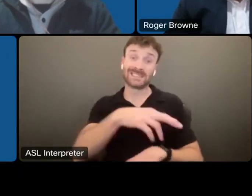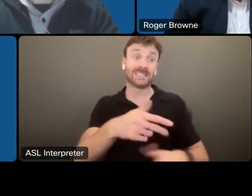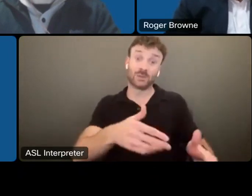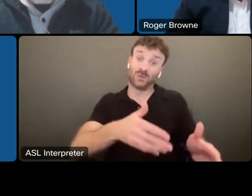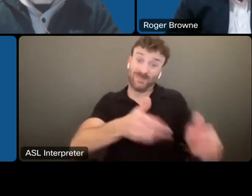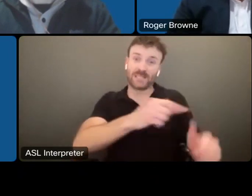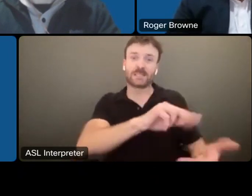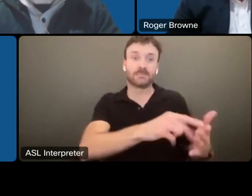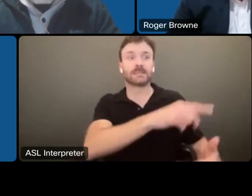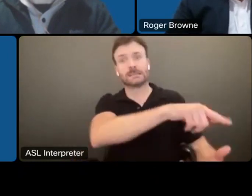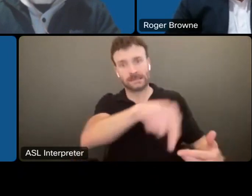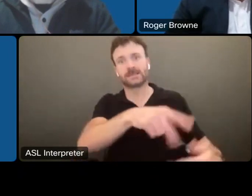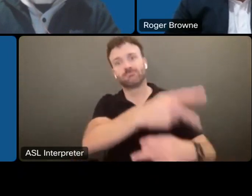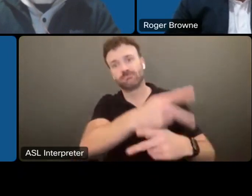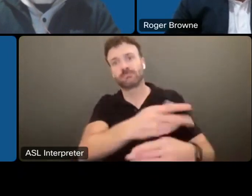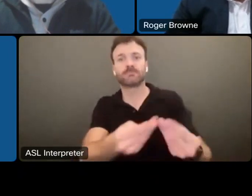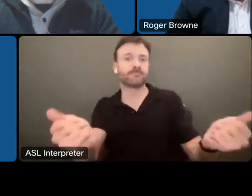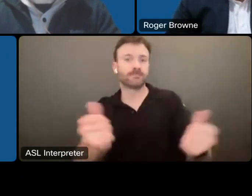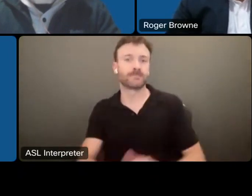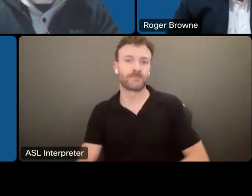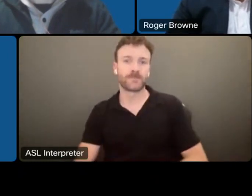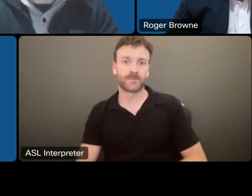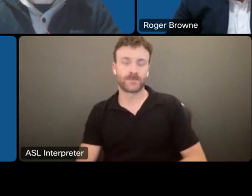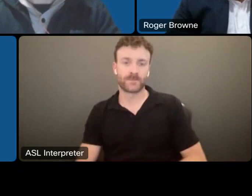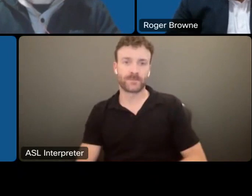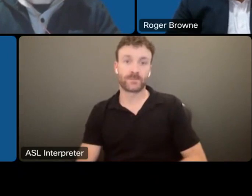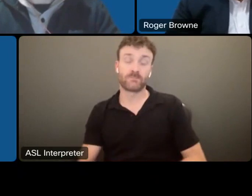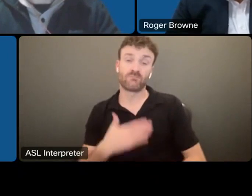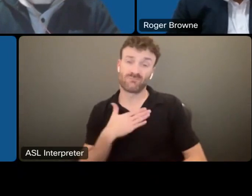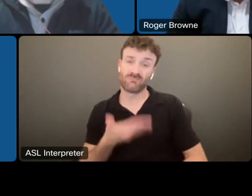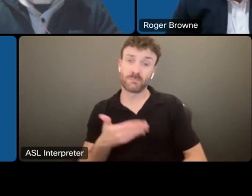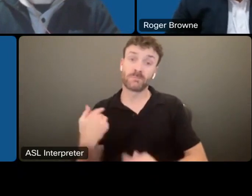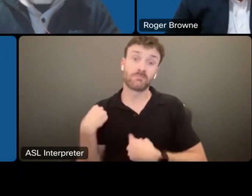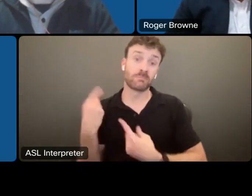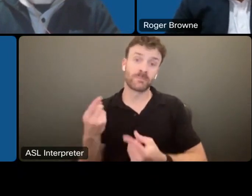the sooner we can get on top of resolving the issue. And admittedly in the past, that has been an issue.